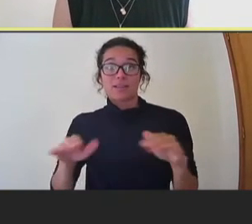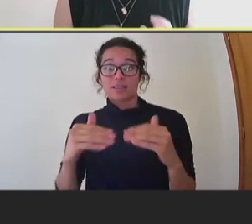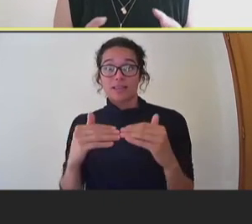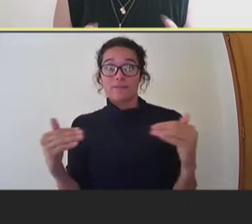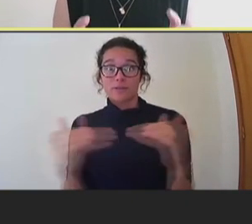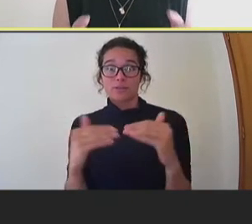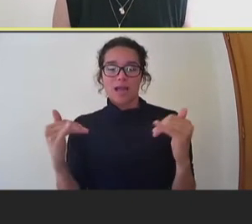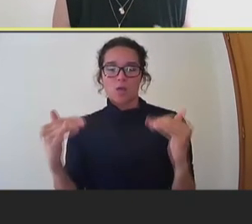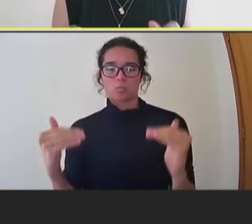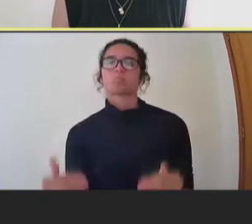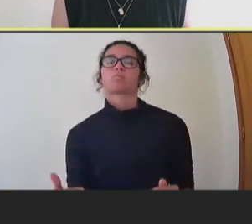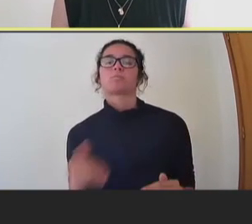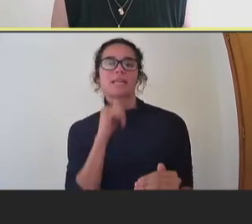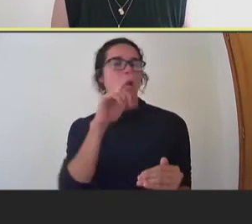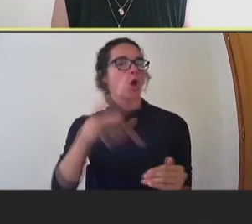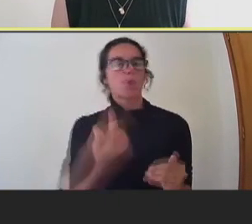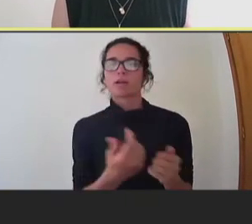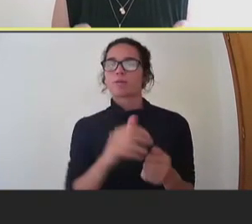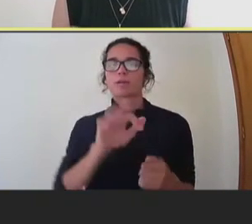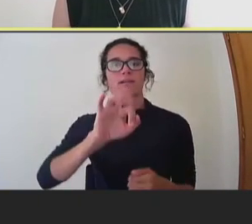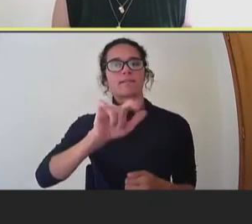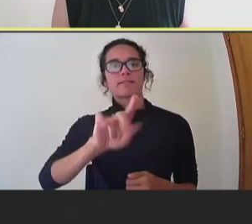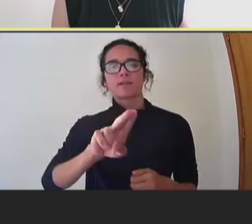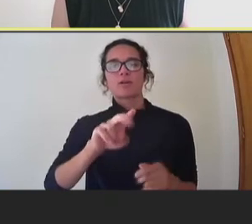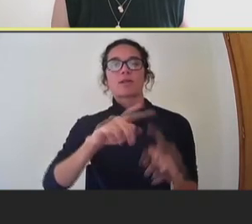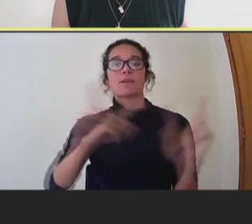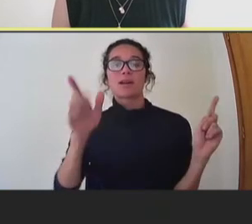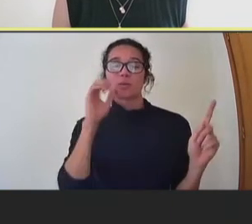but this will have an impact on how successful a